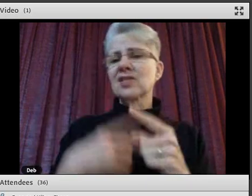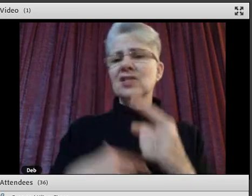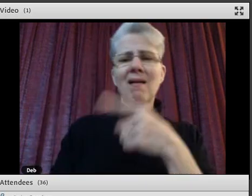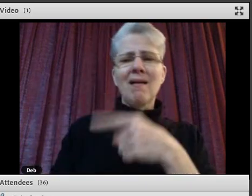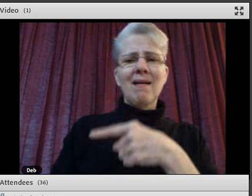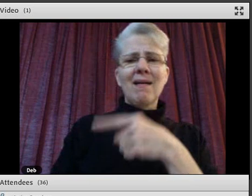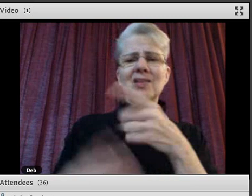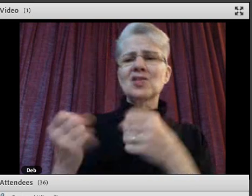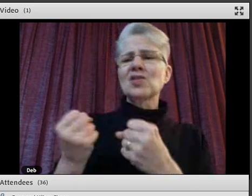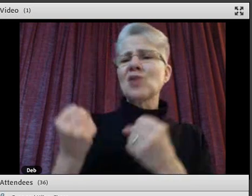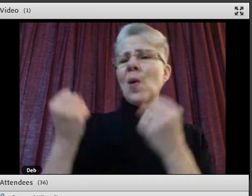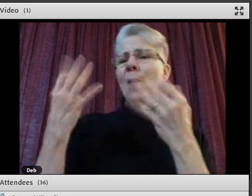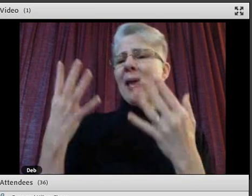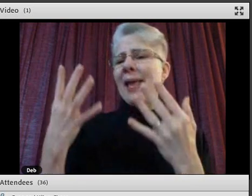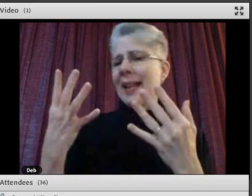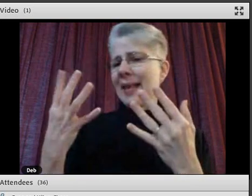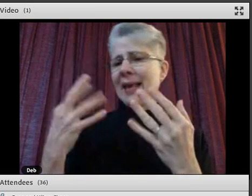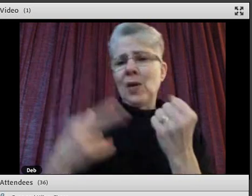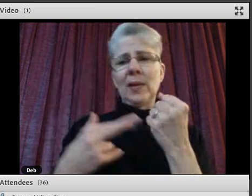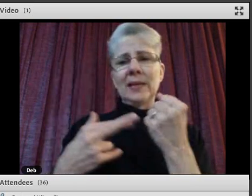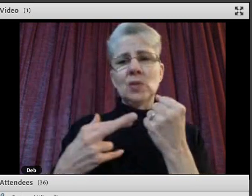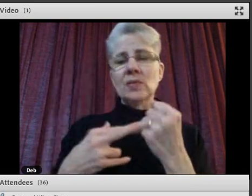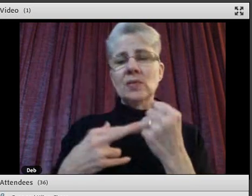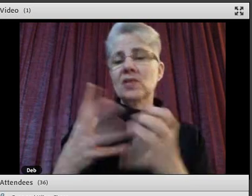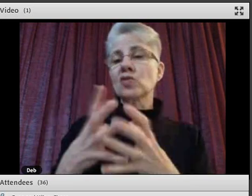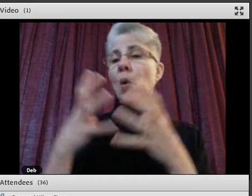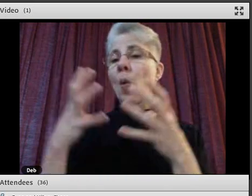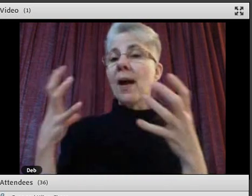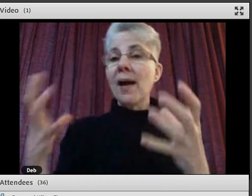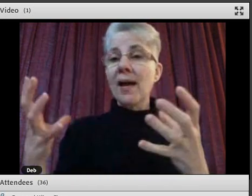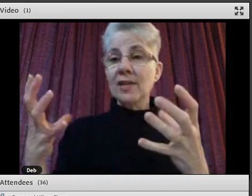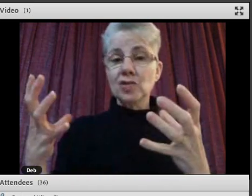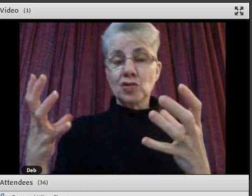on this slide here, because there's just so many out there.